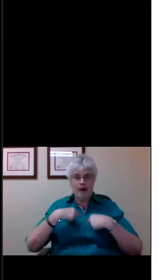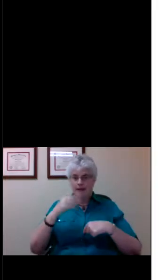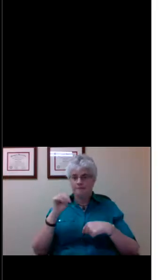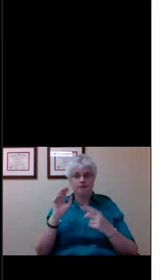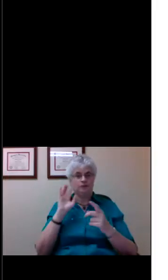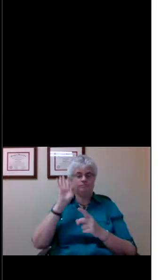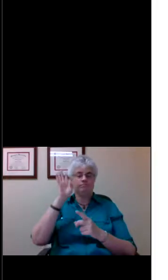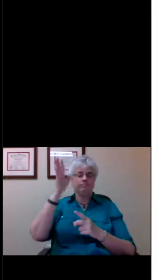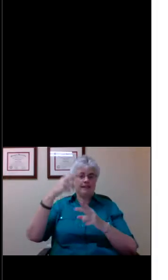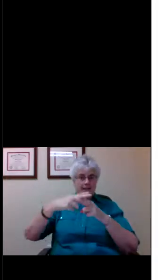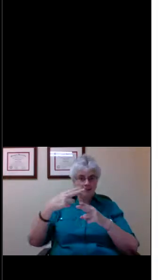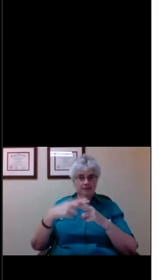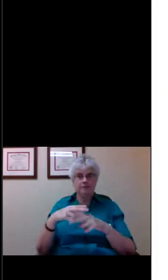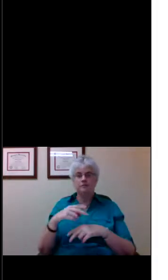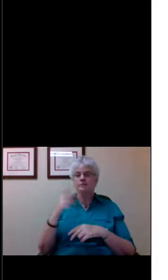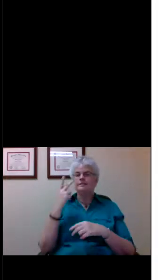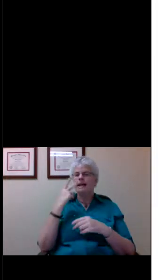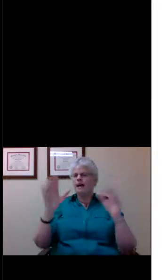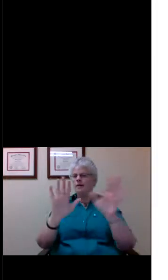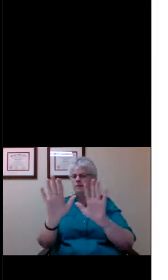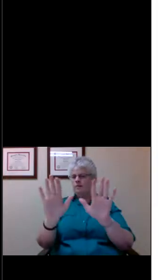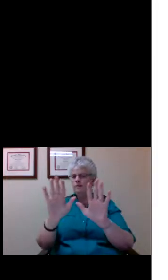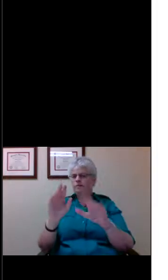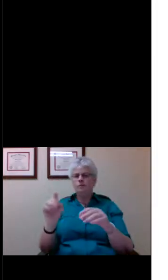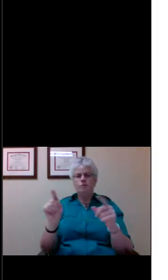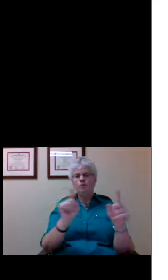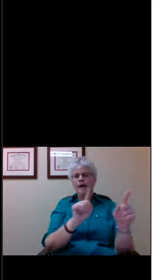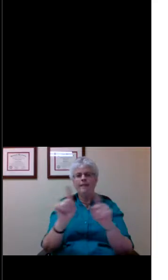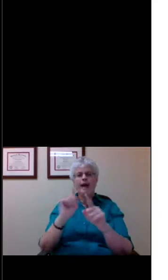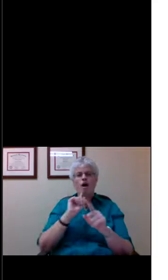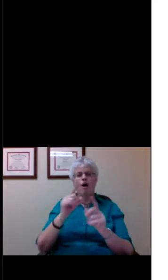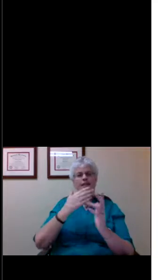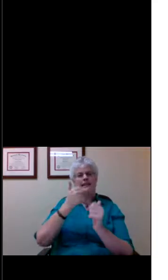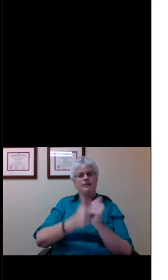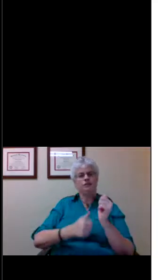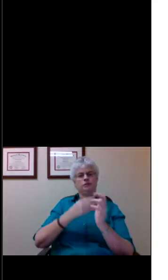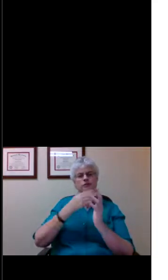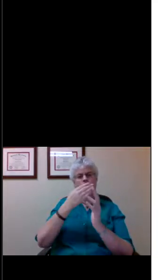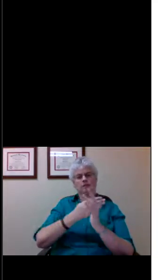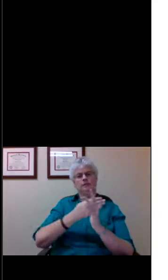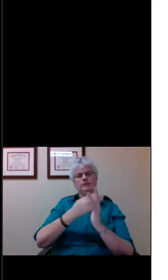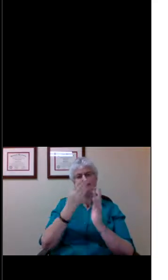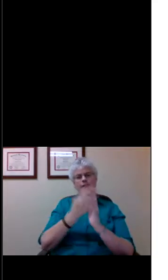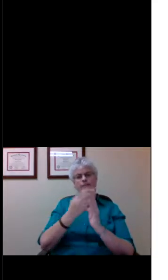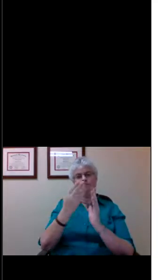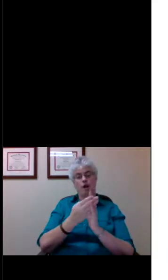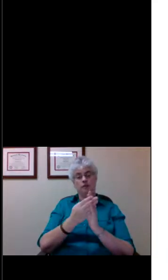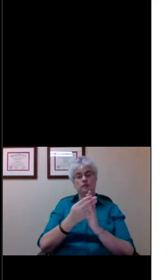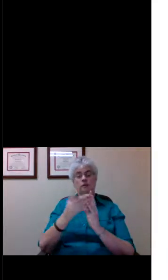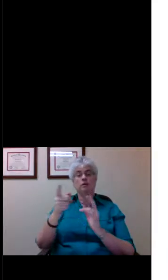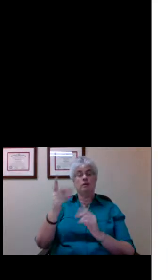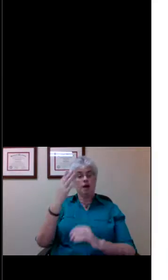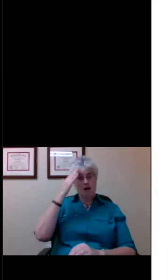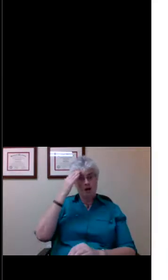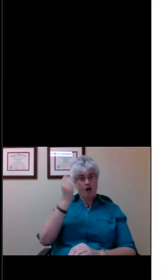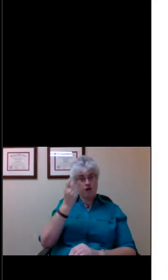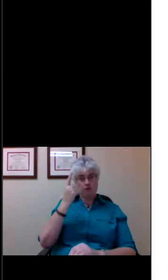I didn't address who I was. I had- I used a fake name and I went through each step